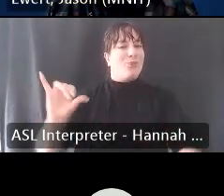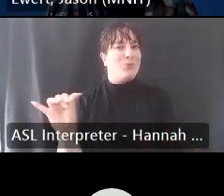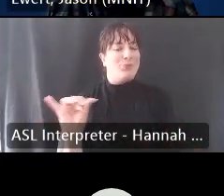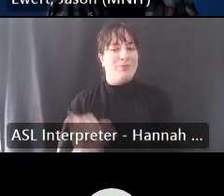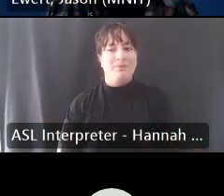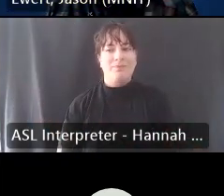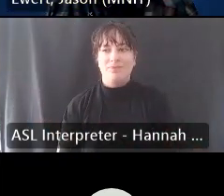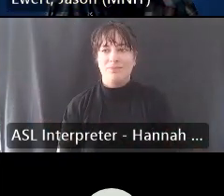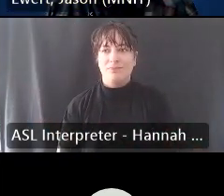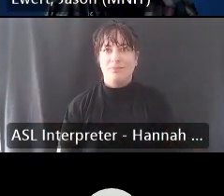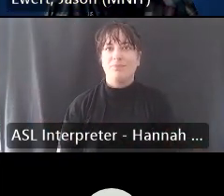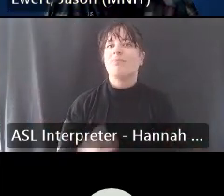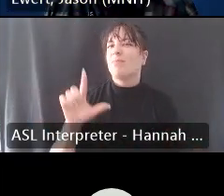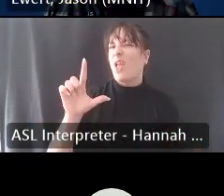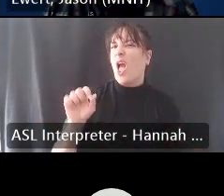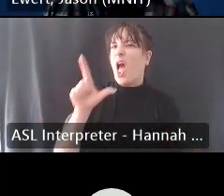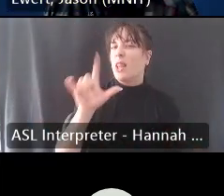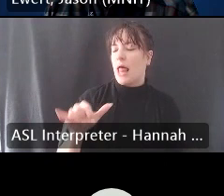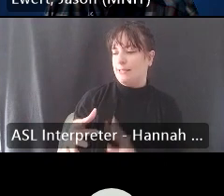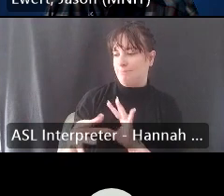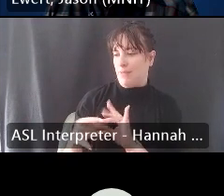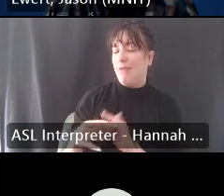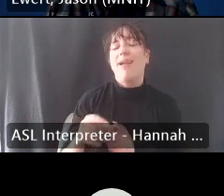out west that's done a lot with what are called sonification.